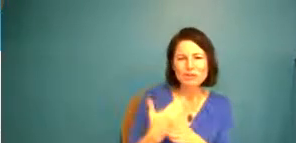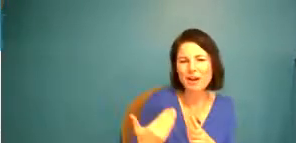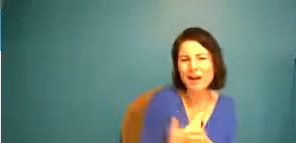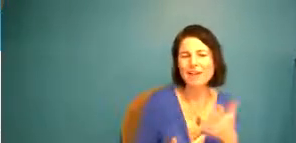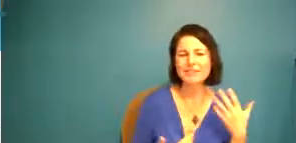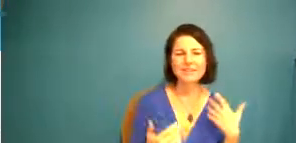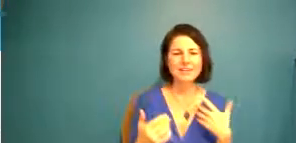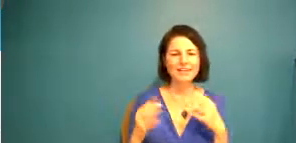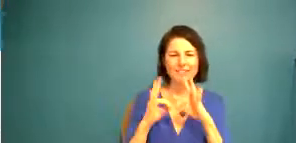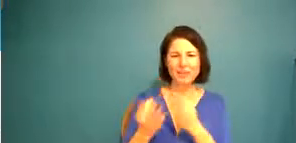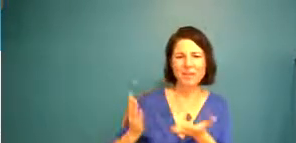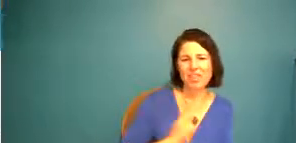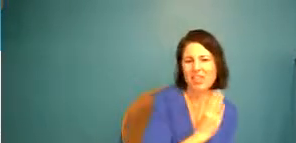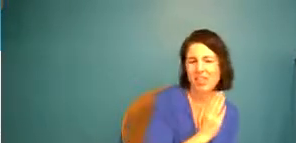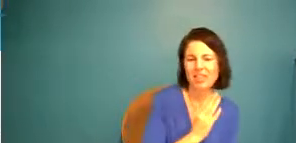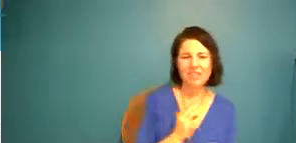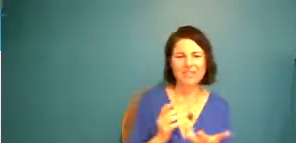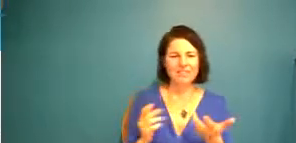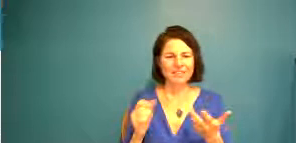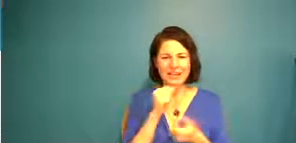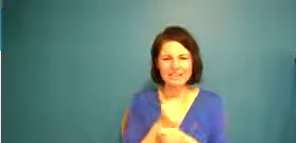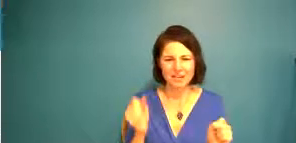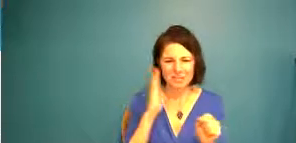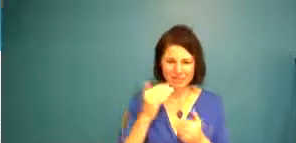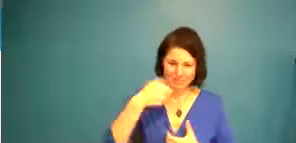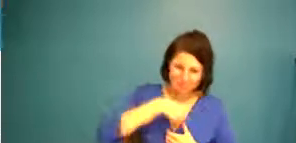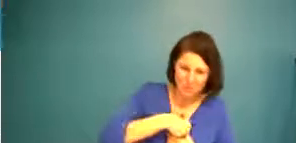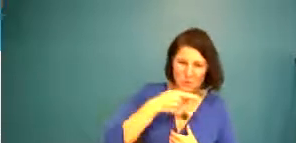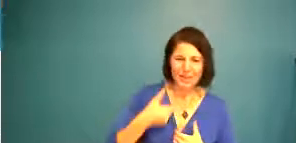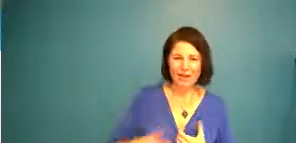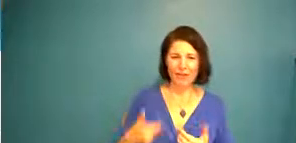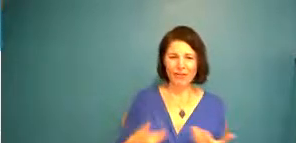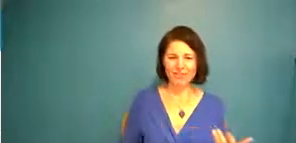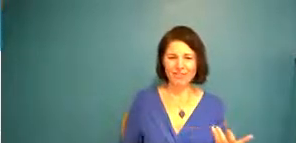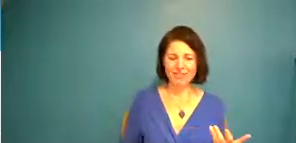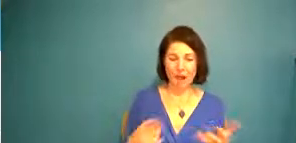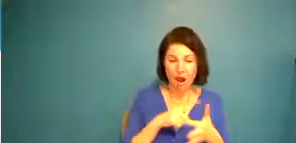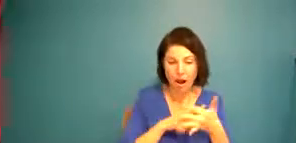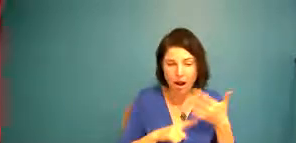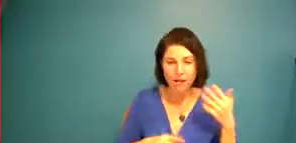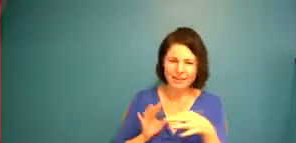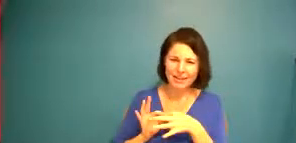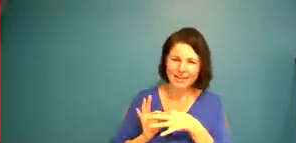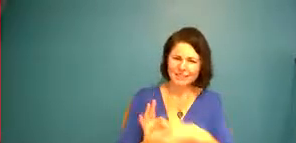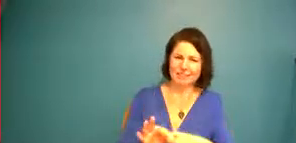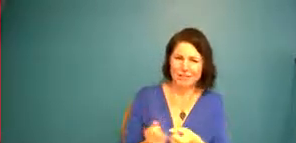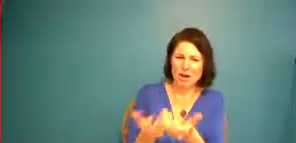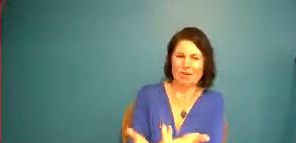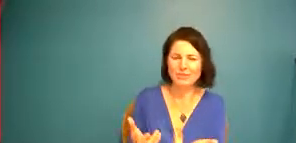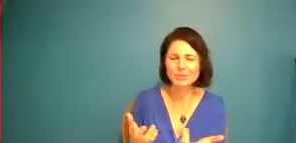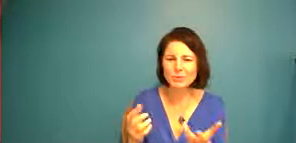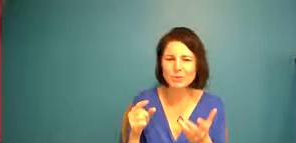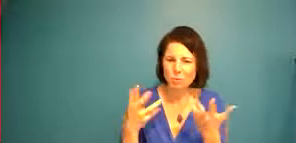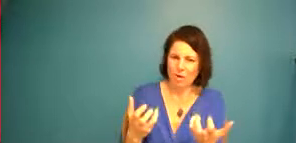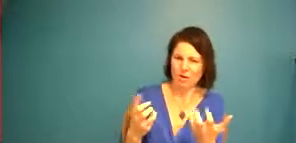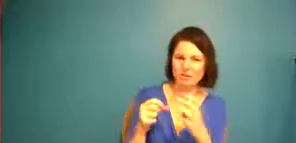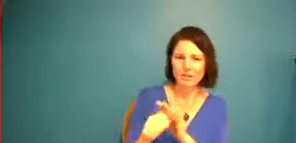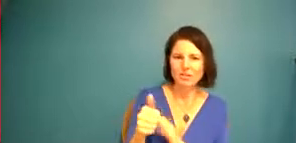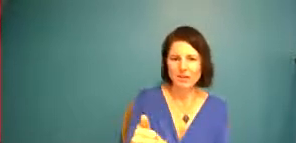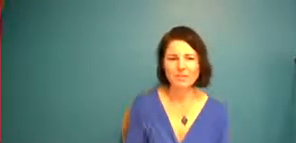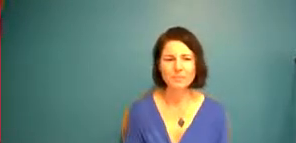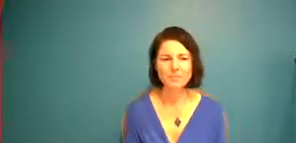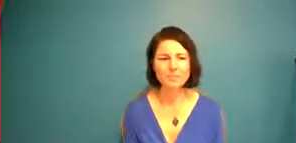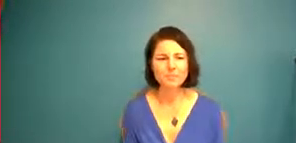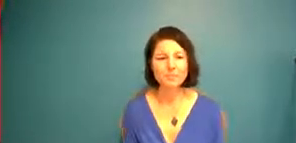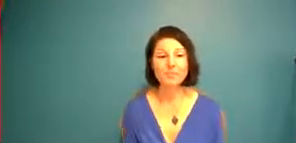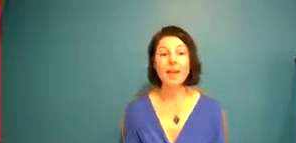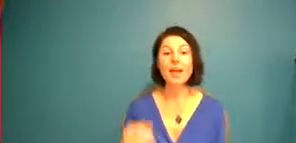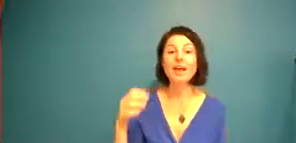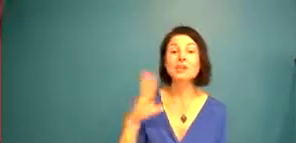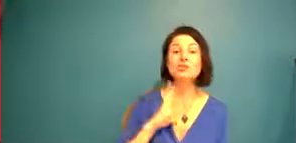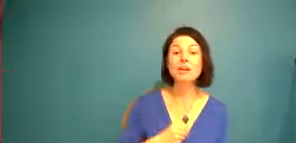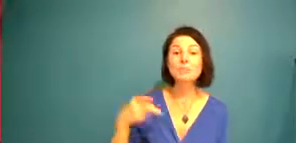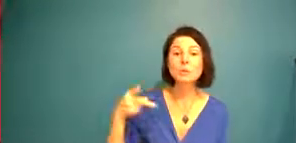which are added risk factors for suicide. And these rates are so much worse for trans people of color. For instance, one of every